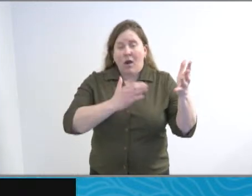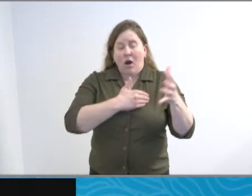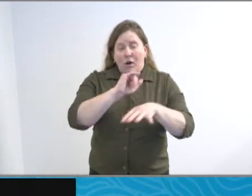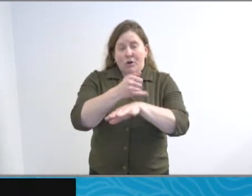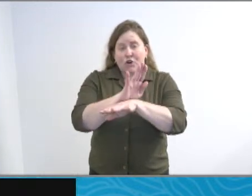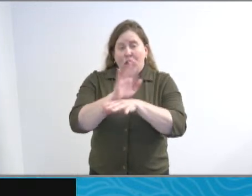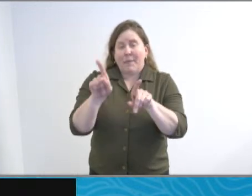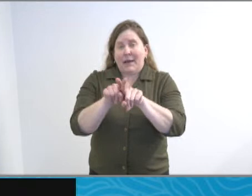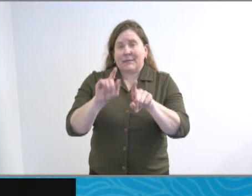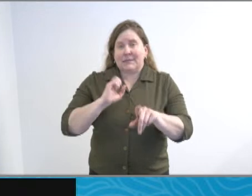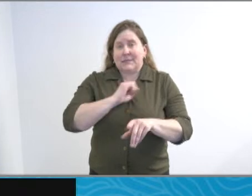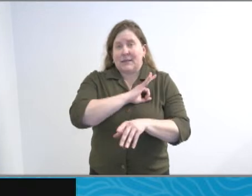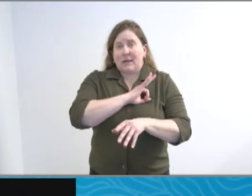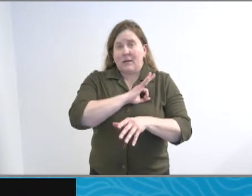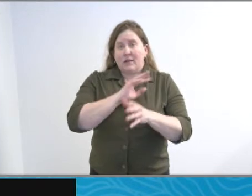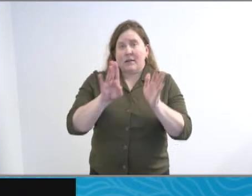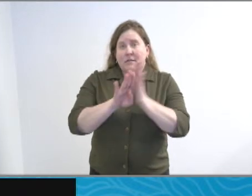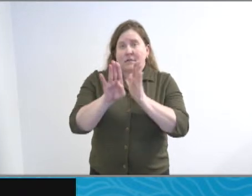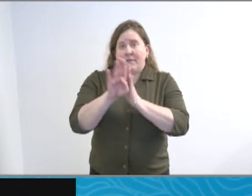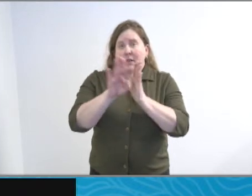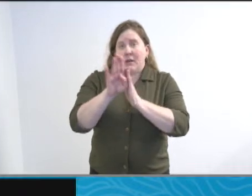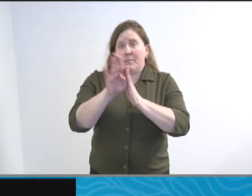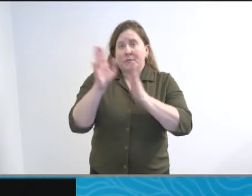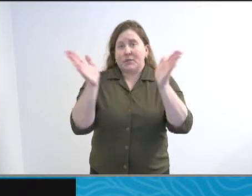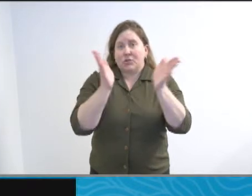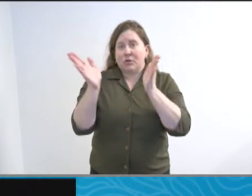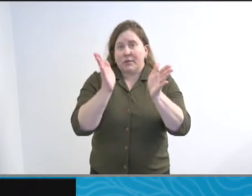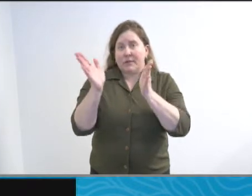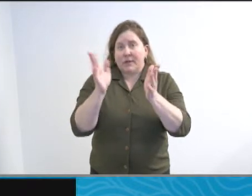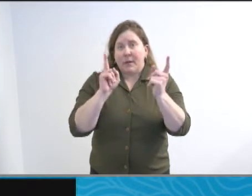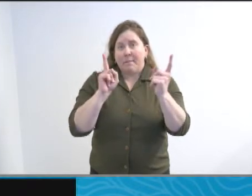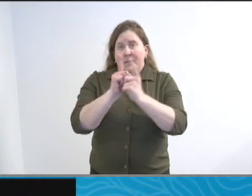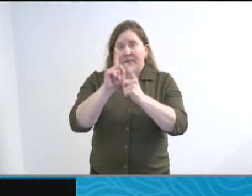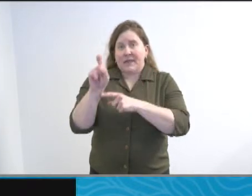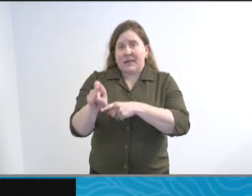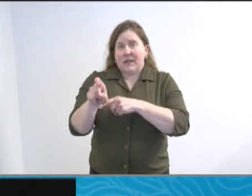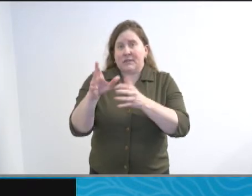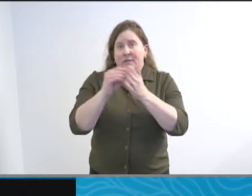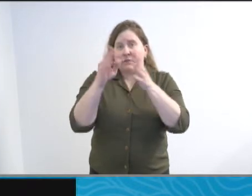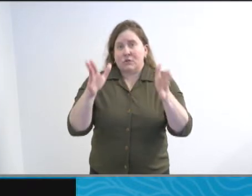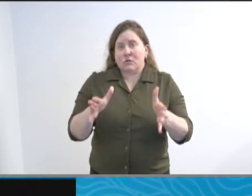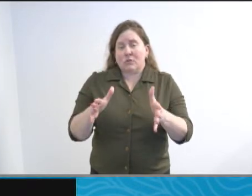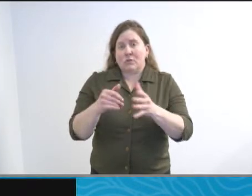is to develop programs and services that not only meet the needs of our students, but again, that align with the vision, goals,